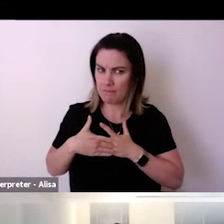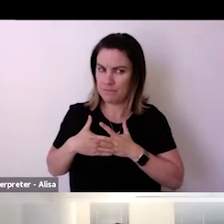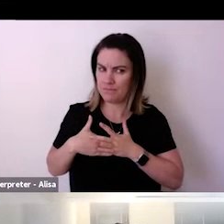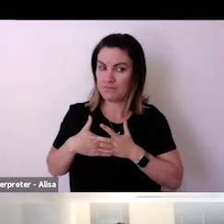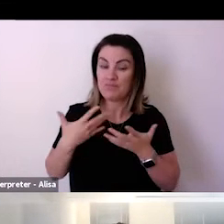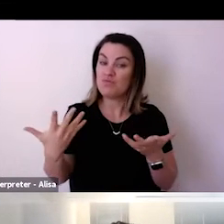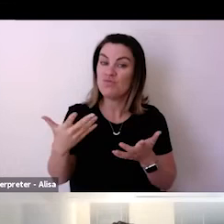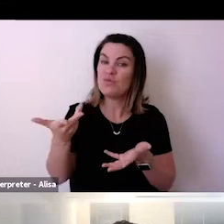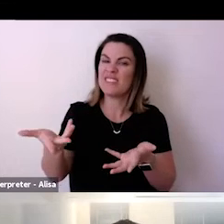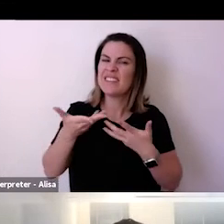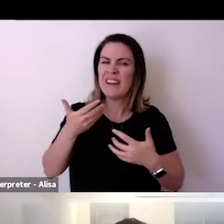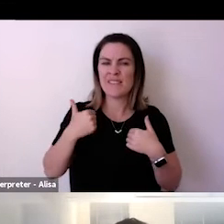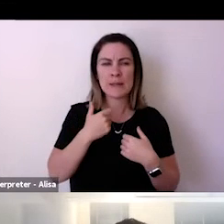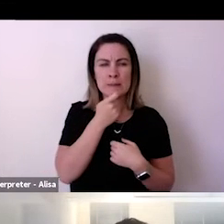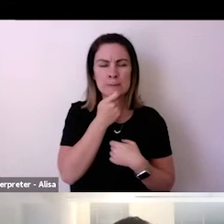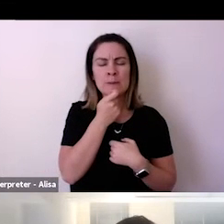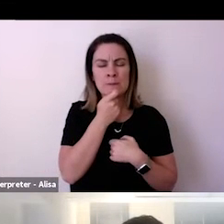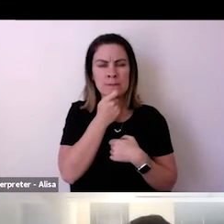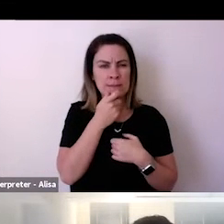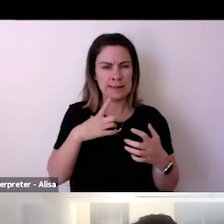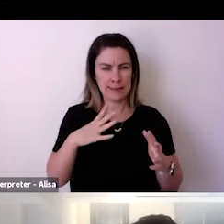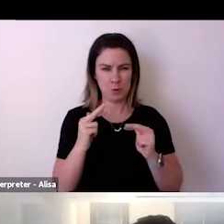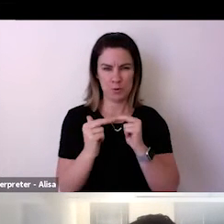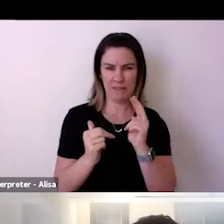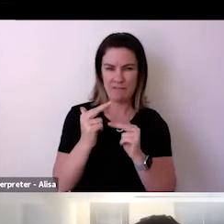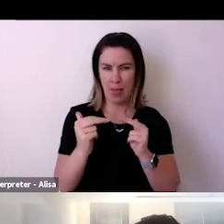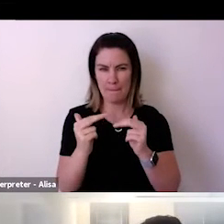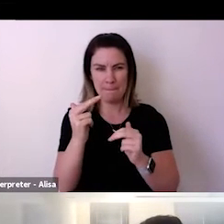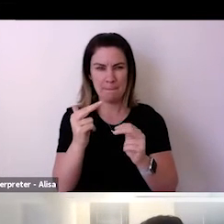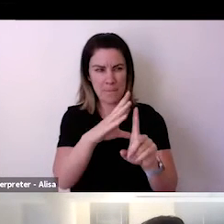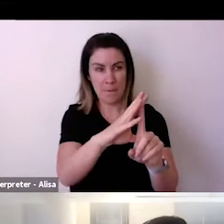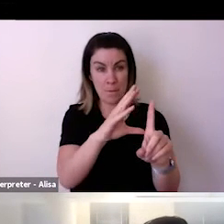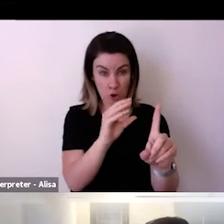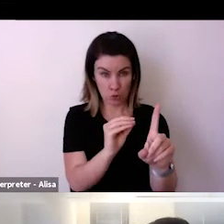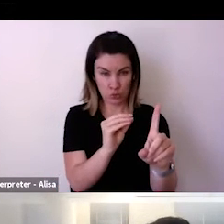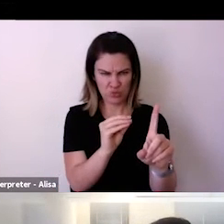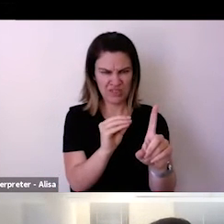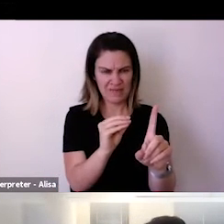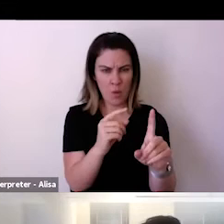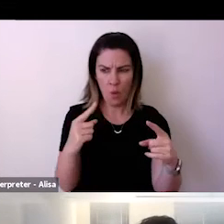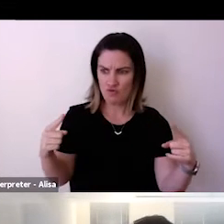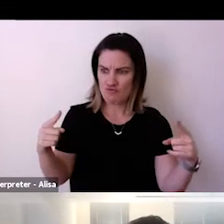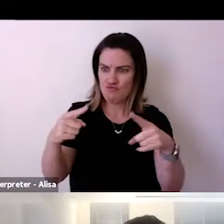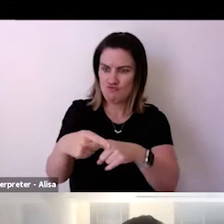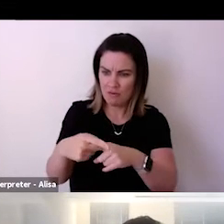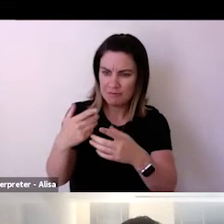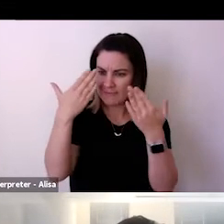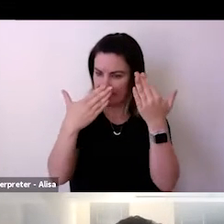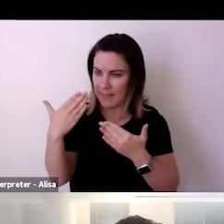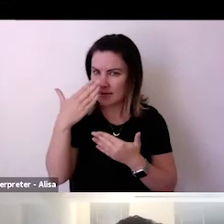And we started looking at models for authentic project-based units and curriculum which partnered with external